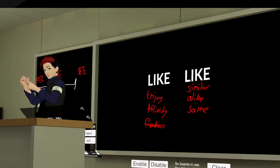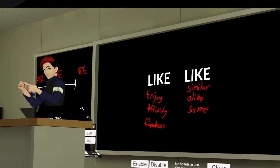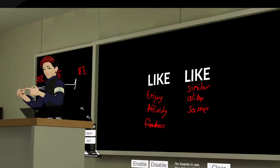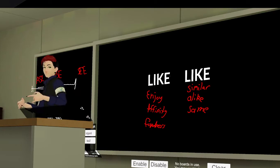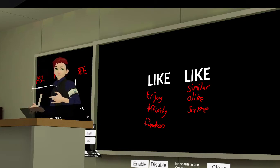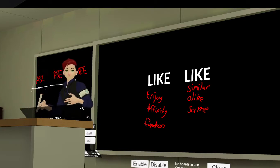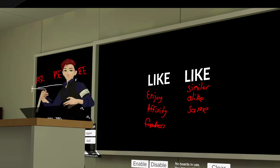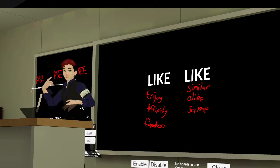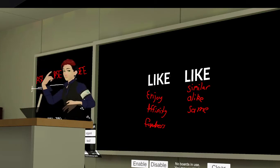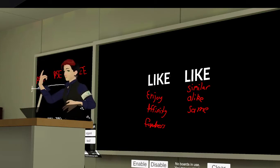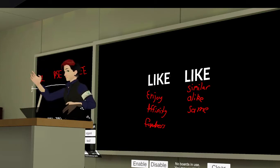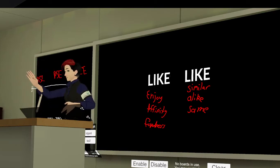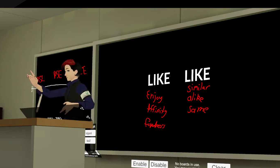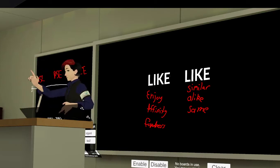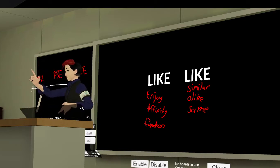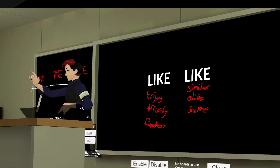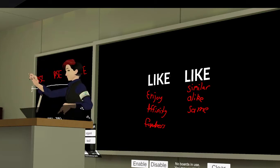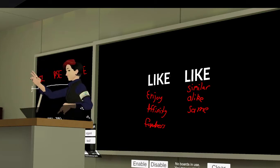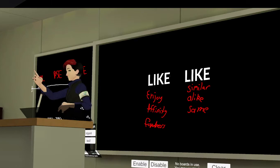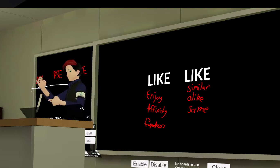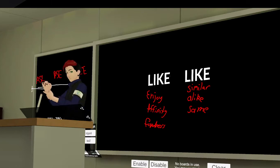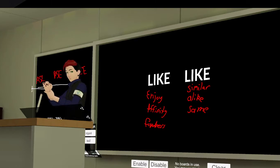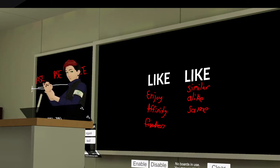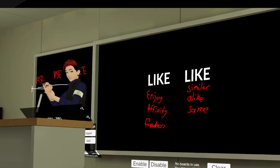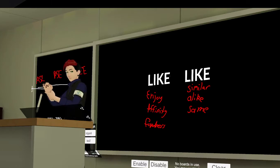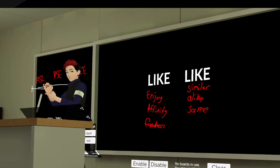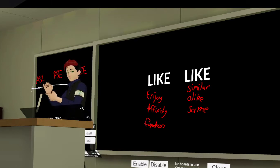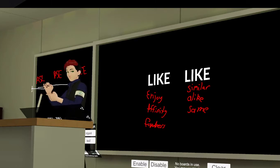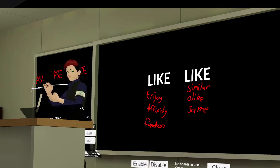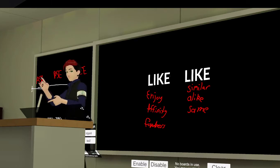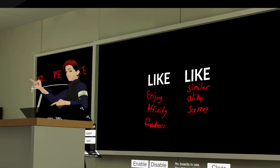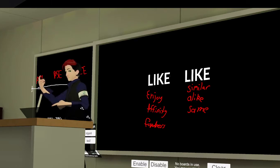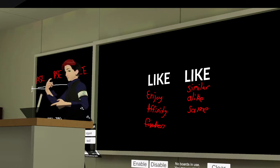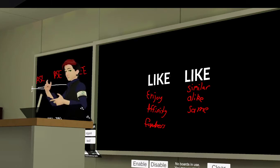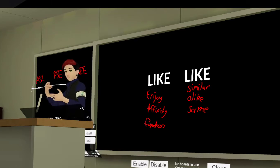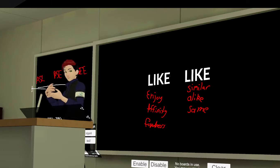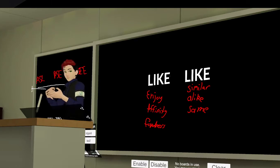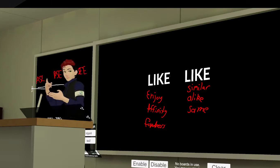words so if somebody says like and somebody asked me what's the